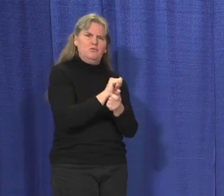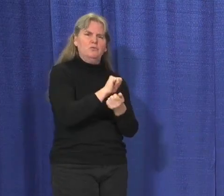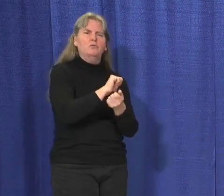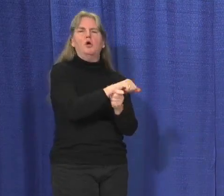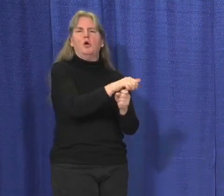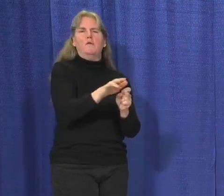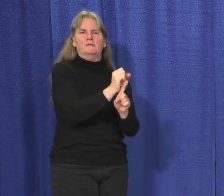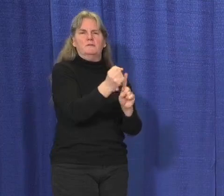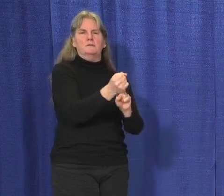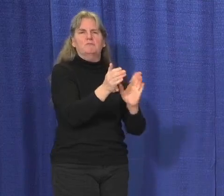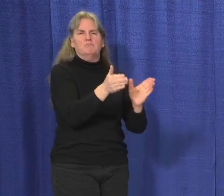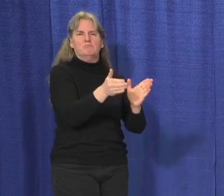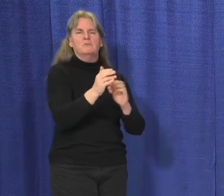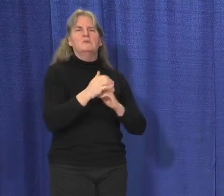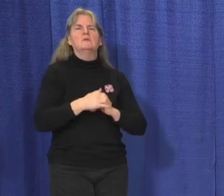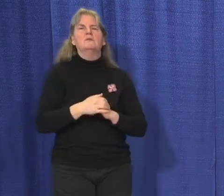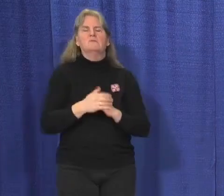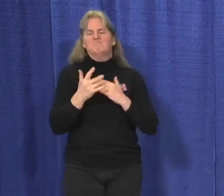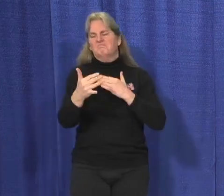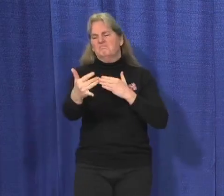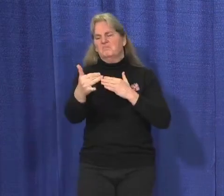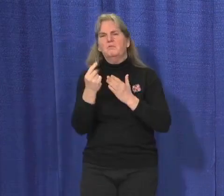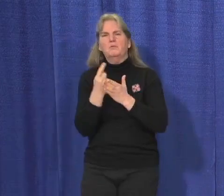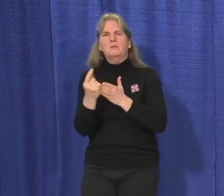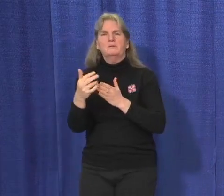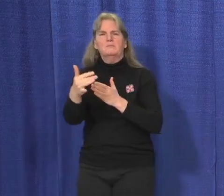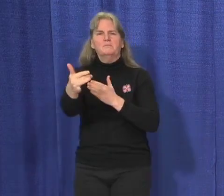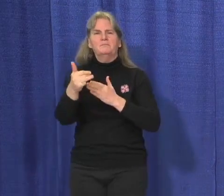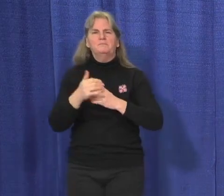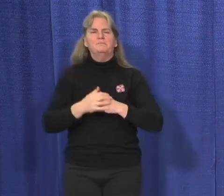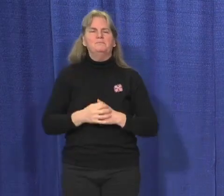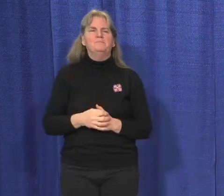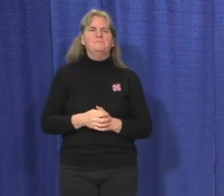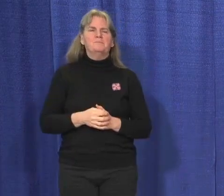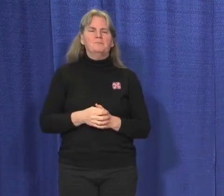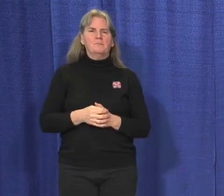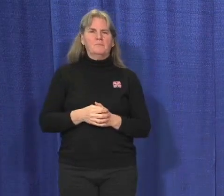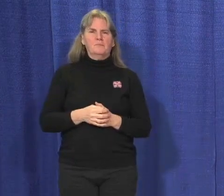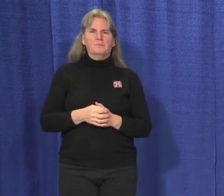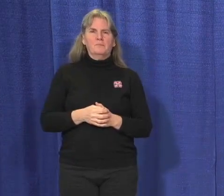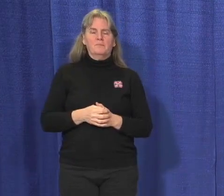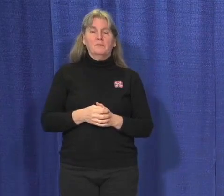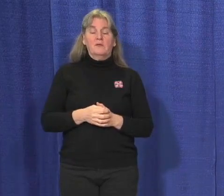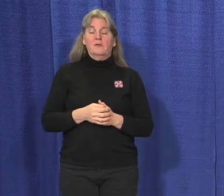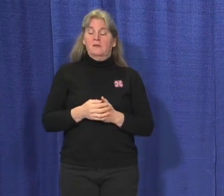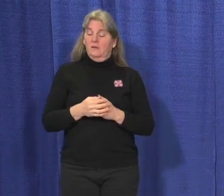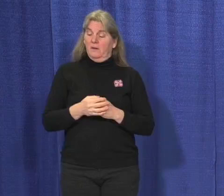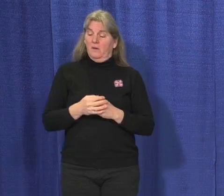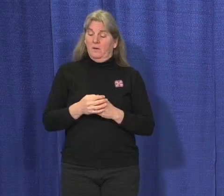of the COVID situation for the next few weeks our month of